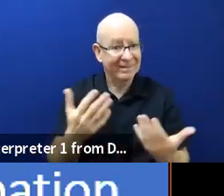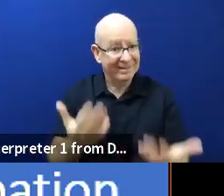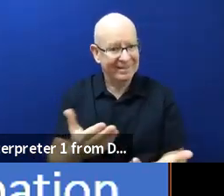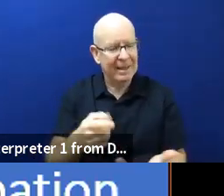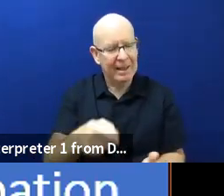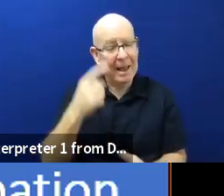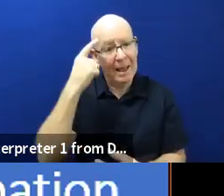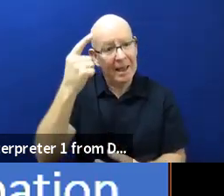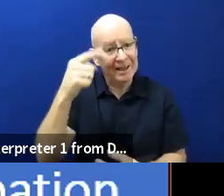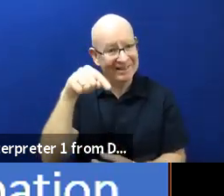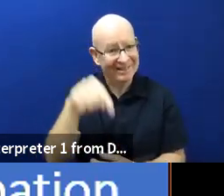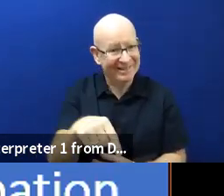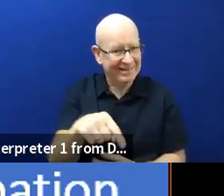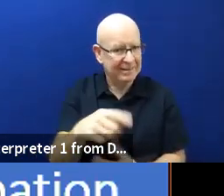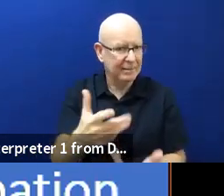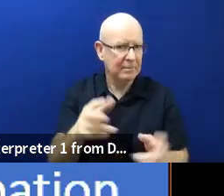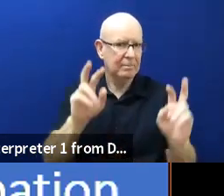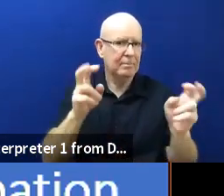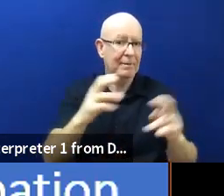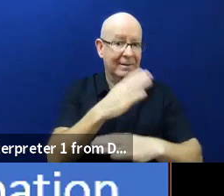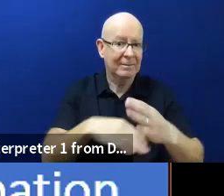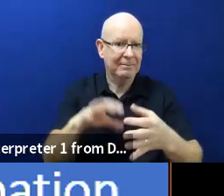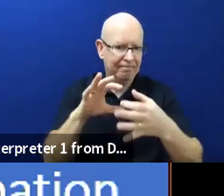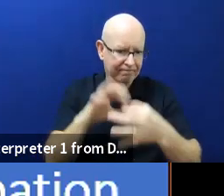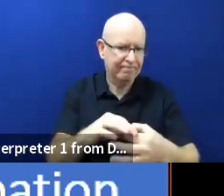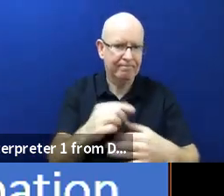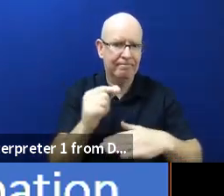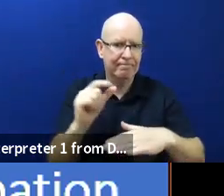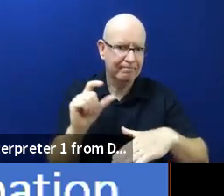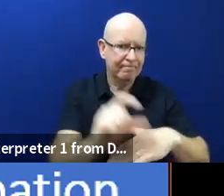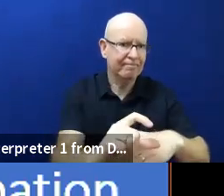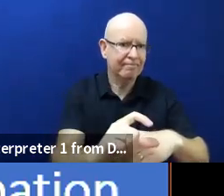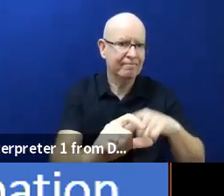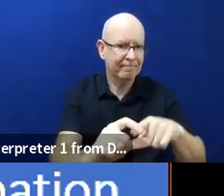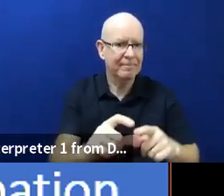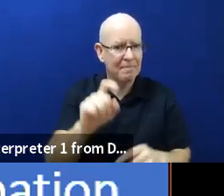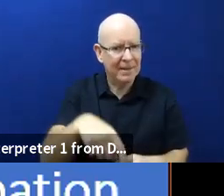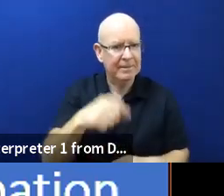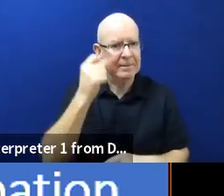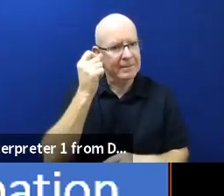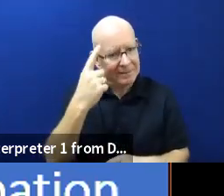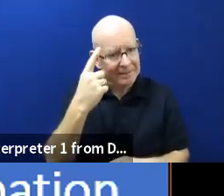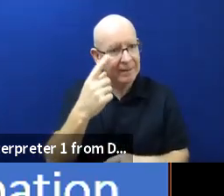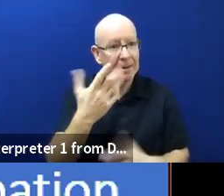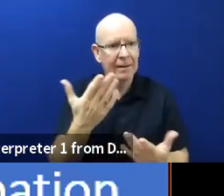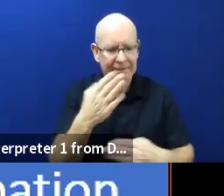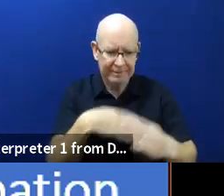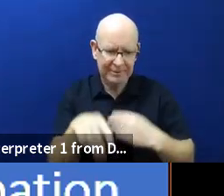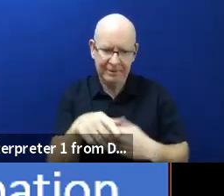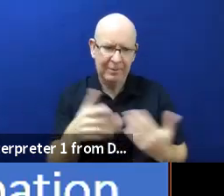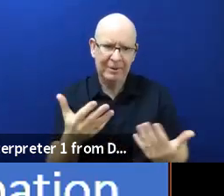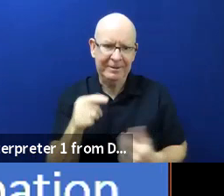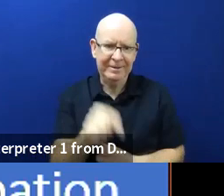barriers in their environment that may restrict their participation. And this is the definition